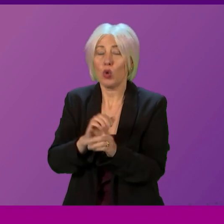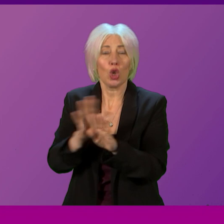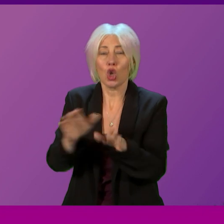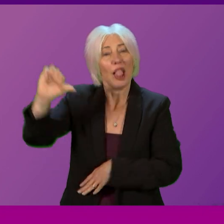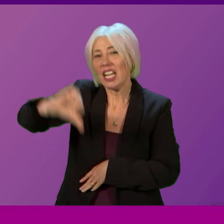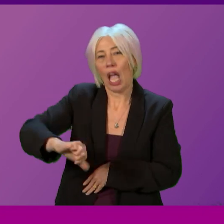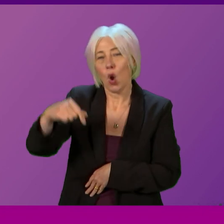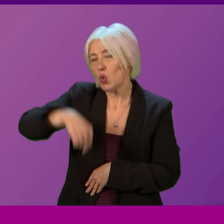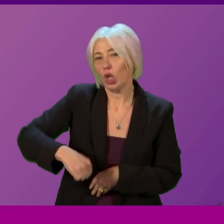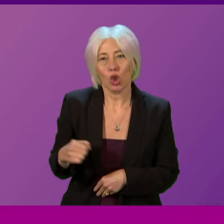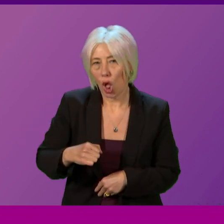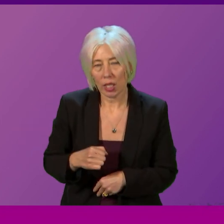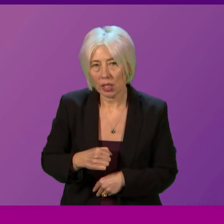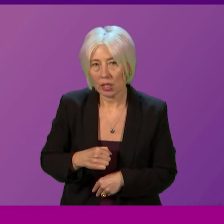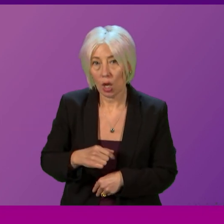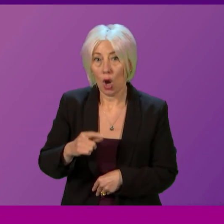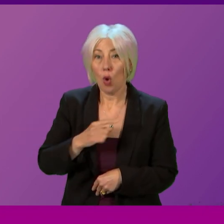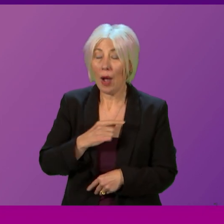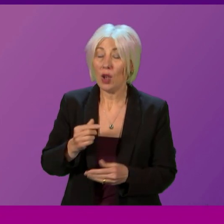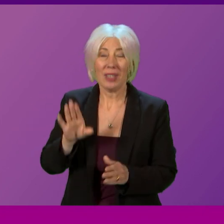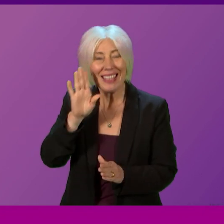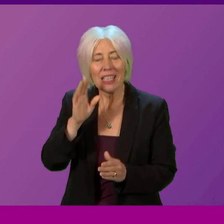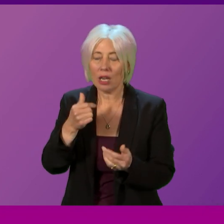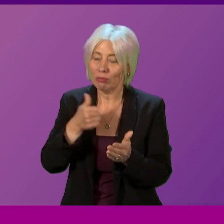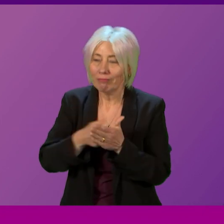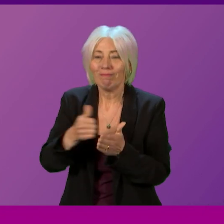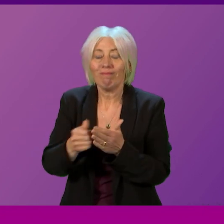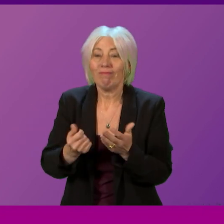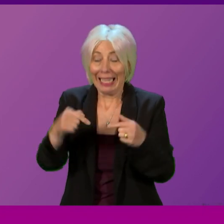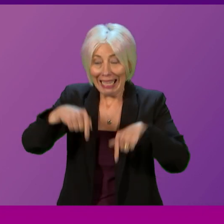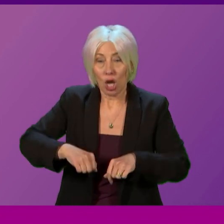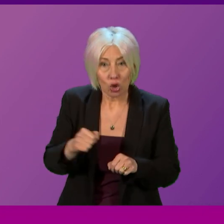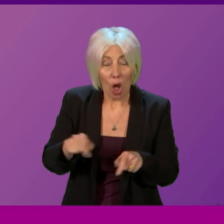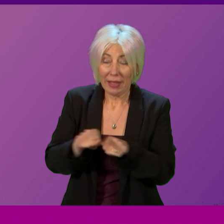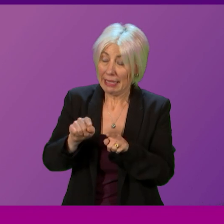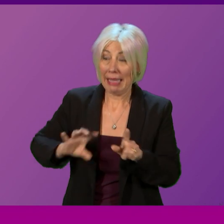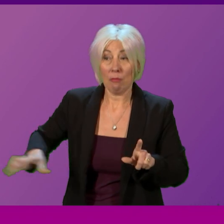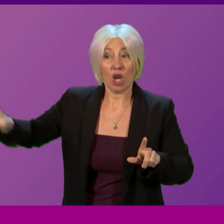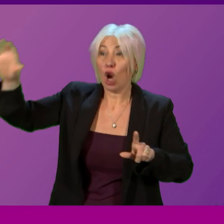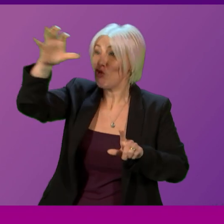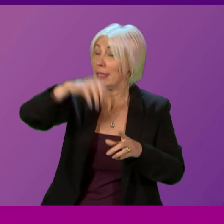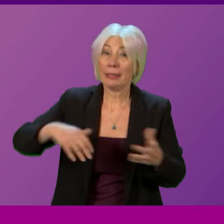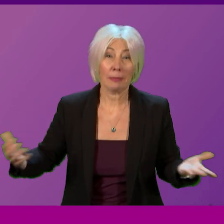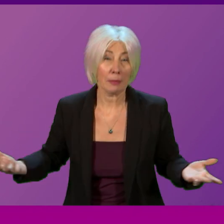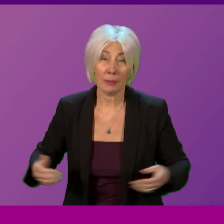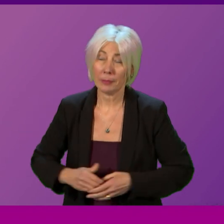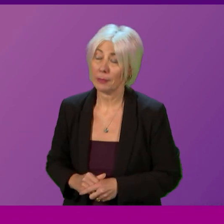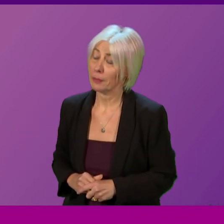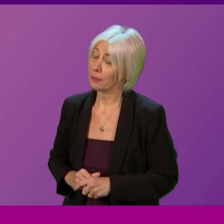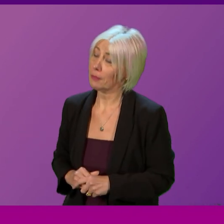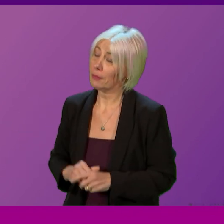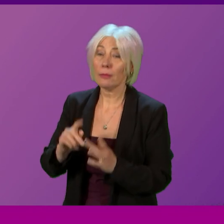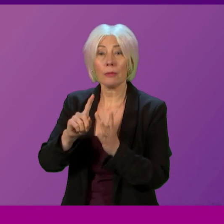here in Scotland and across the world.